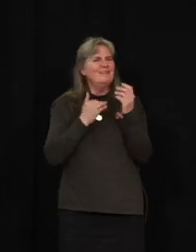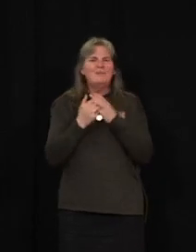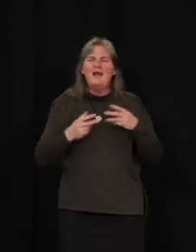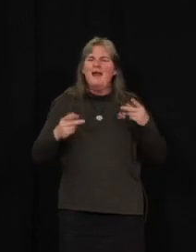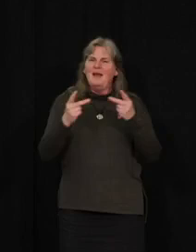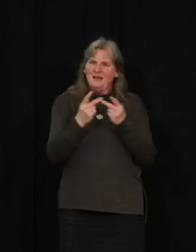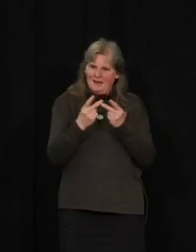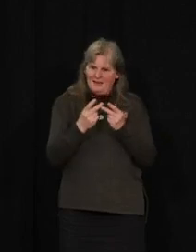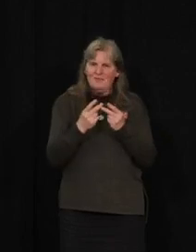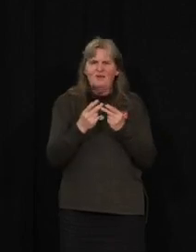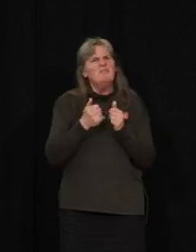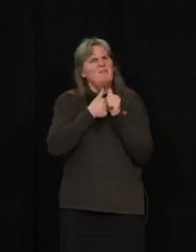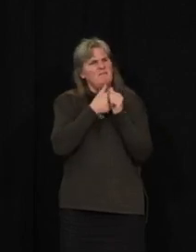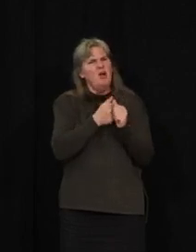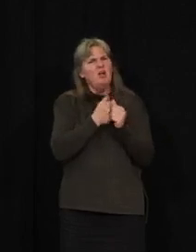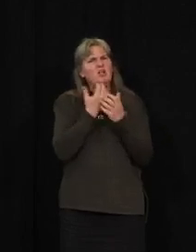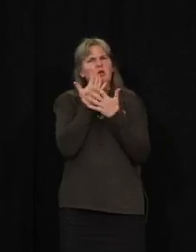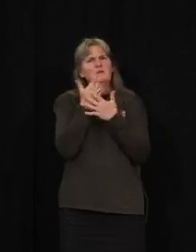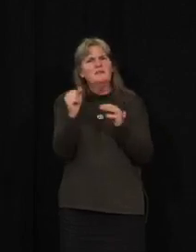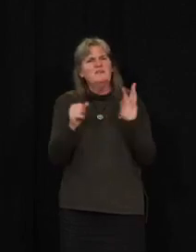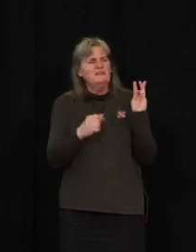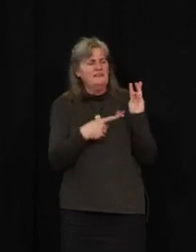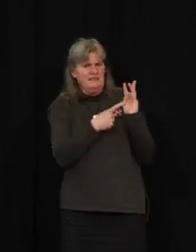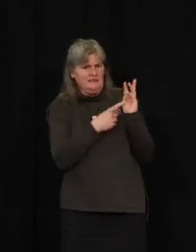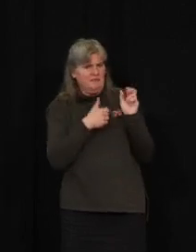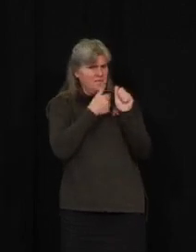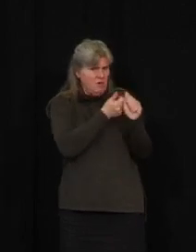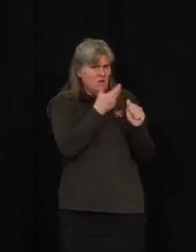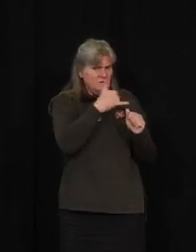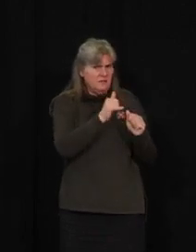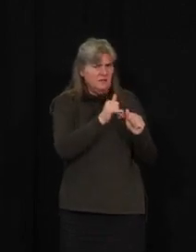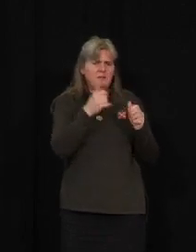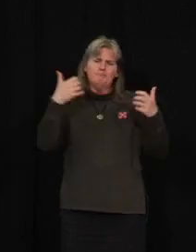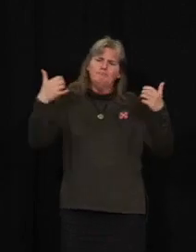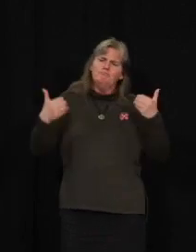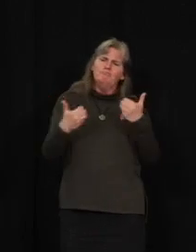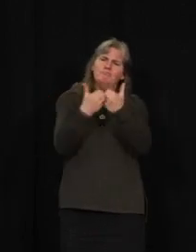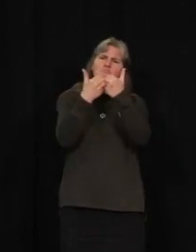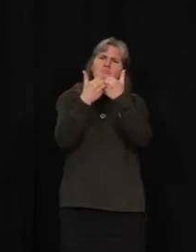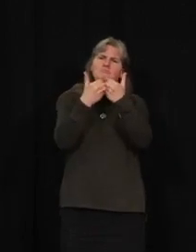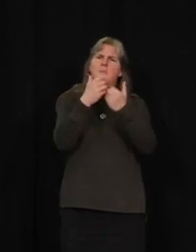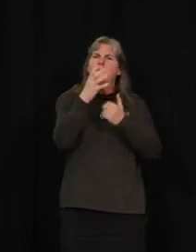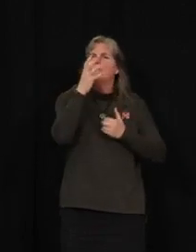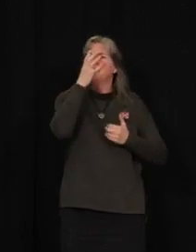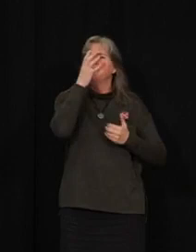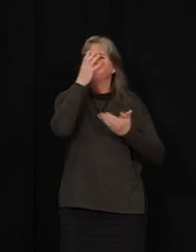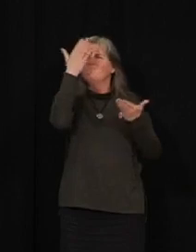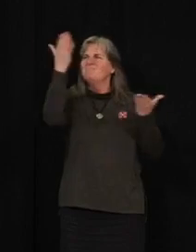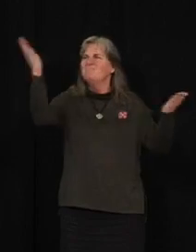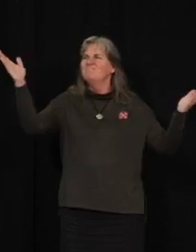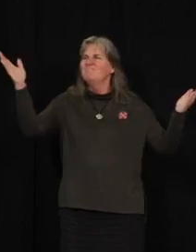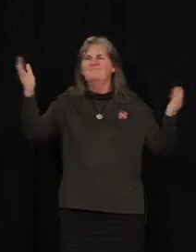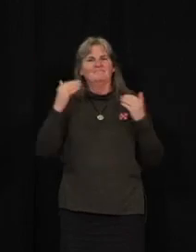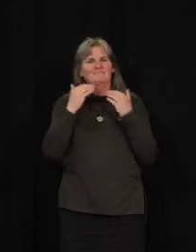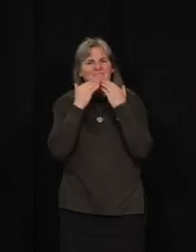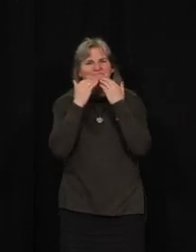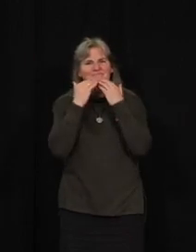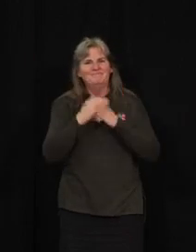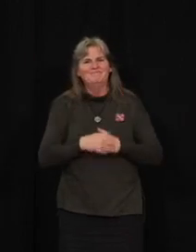strange -- for Safe Six during these times let's all give a toast to our moms. Thank you.